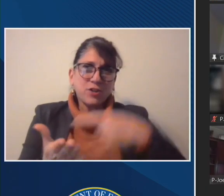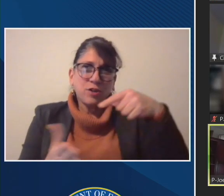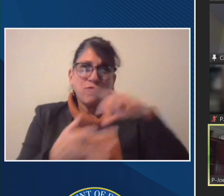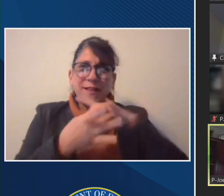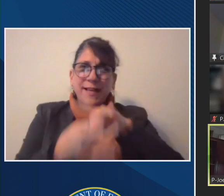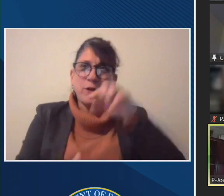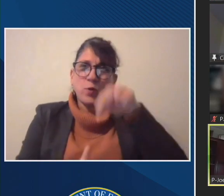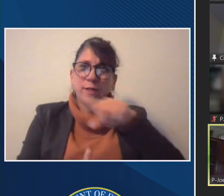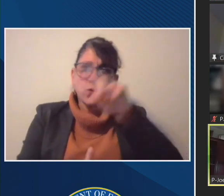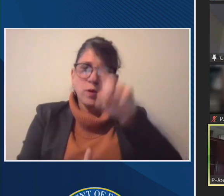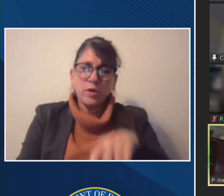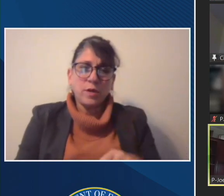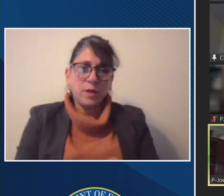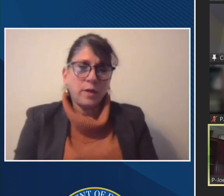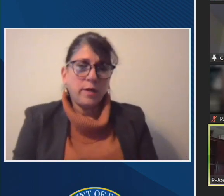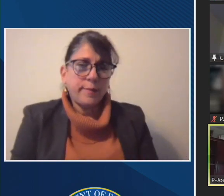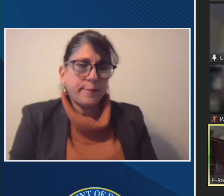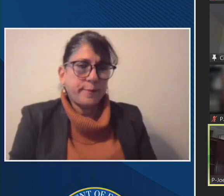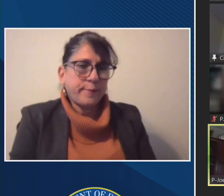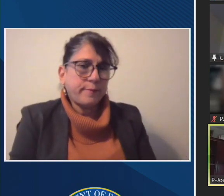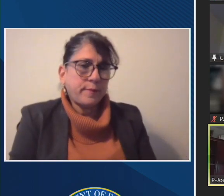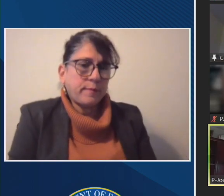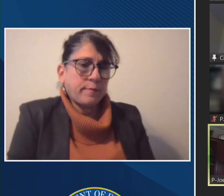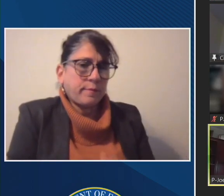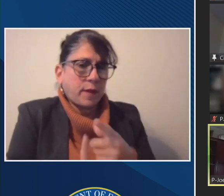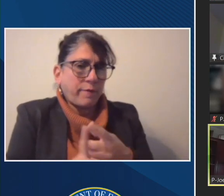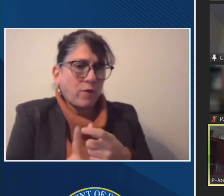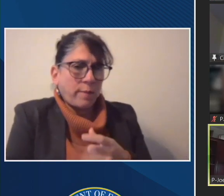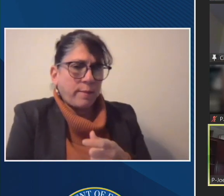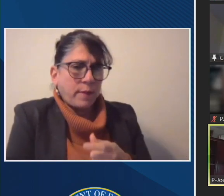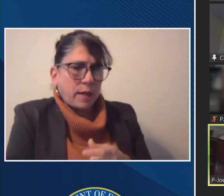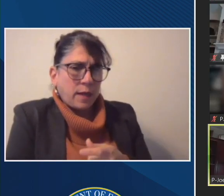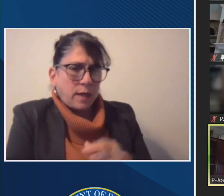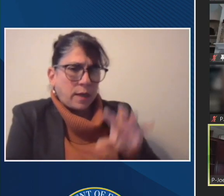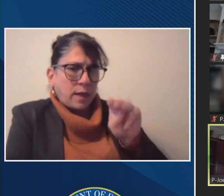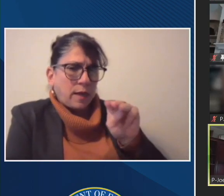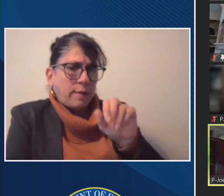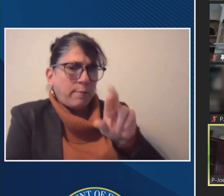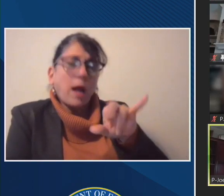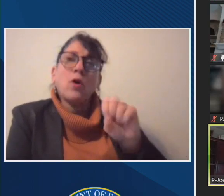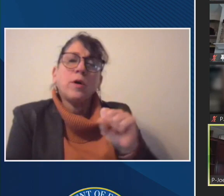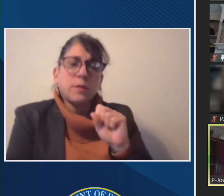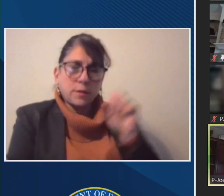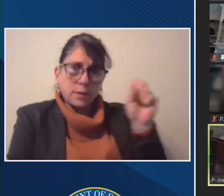Speaking for Marist, yes that would be how we account for those dollars.